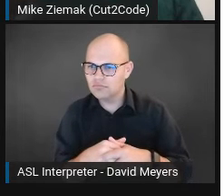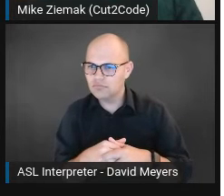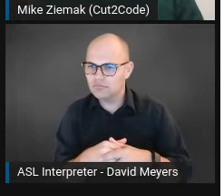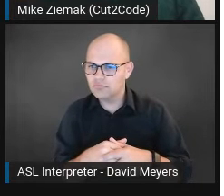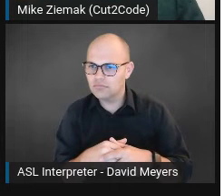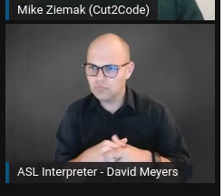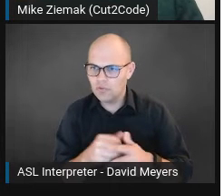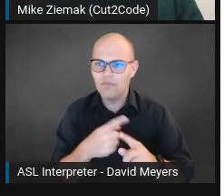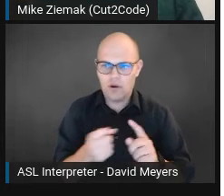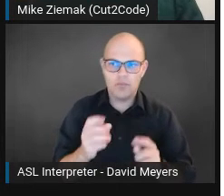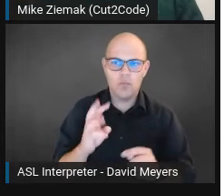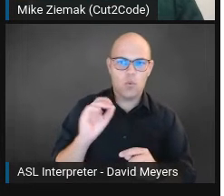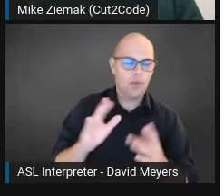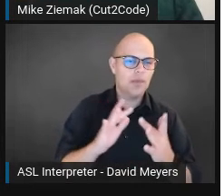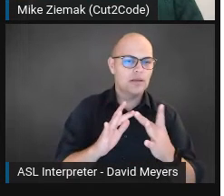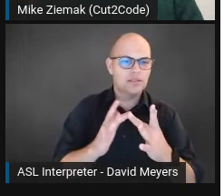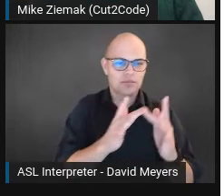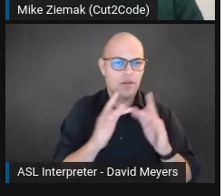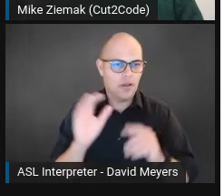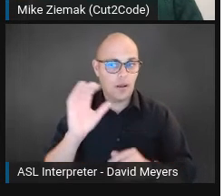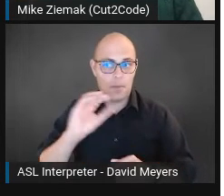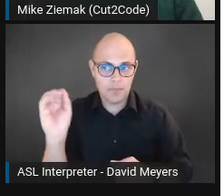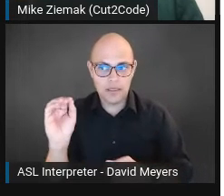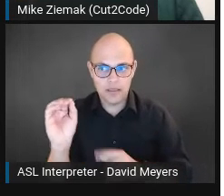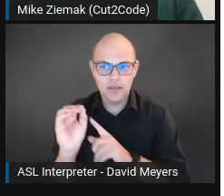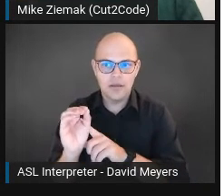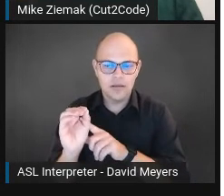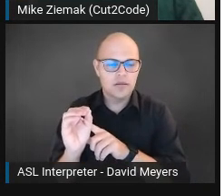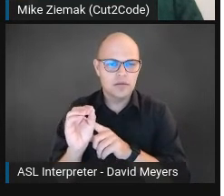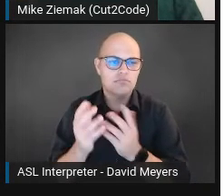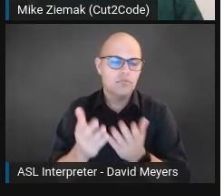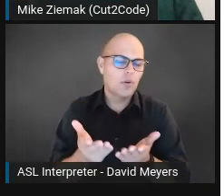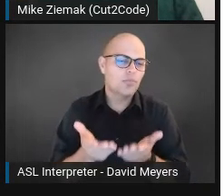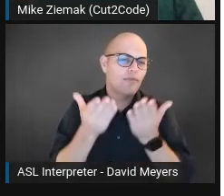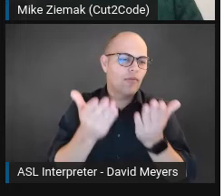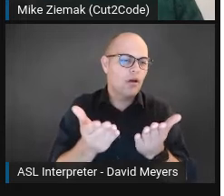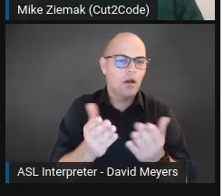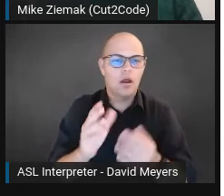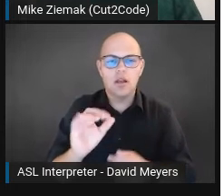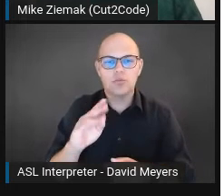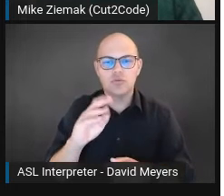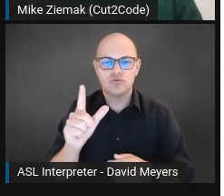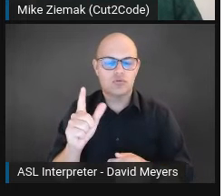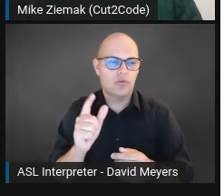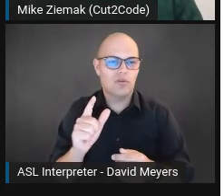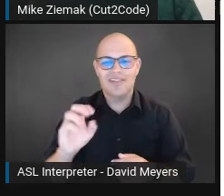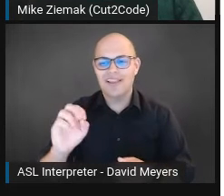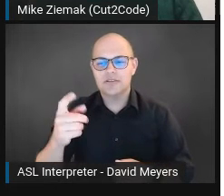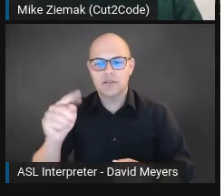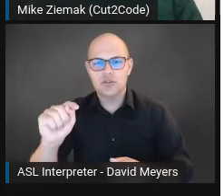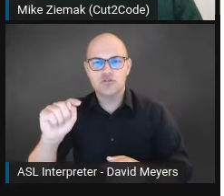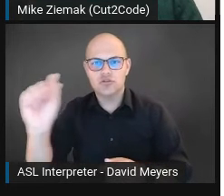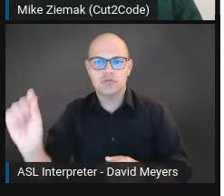but they provide some commercial browser extensions. Interestingly, they have tools that can help you